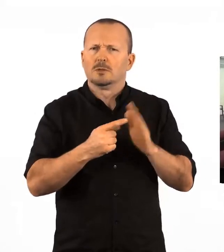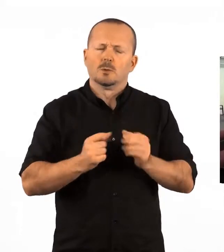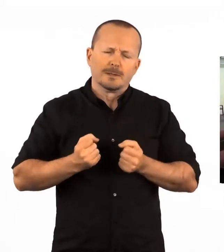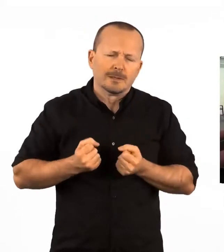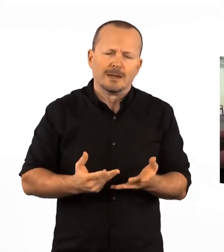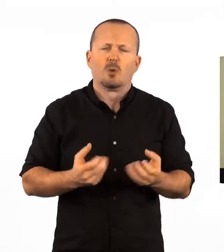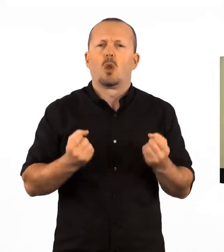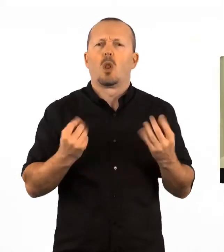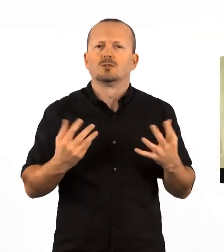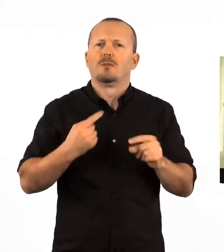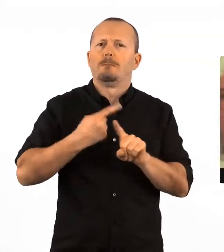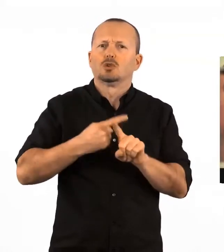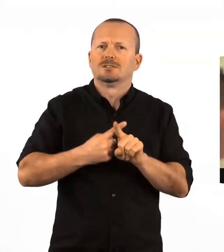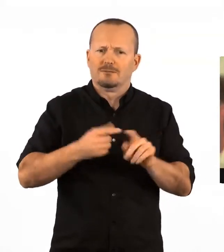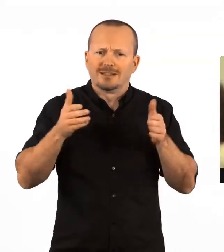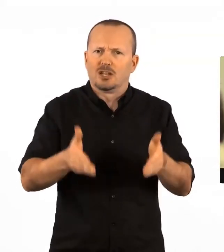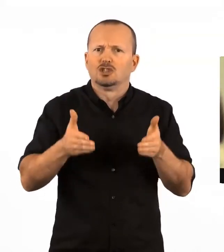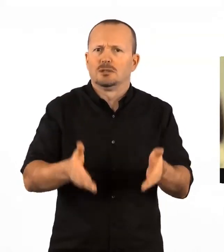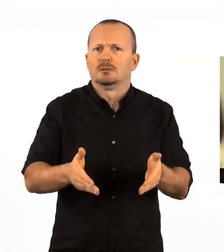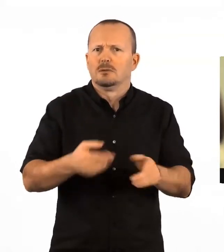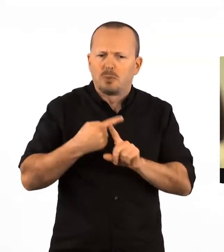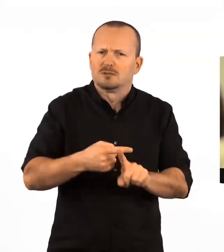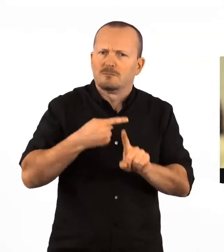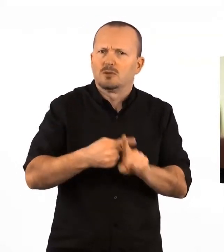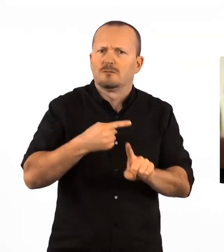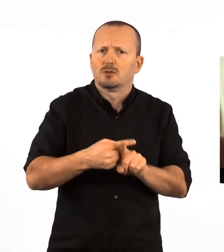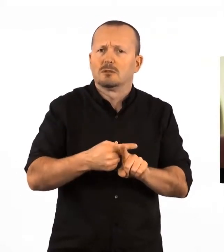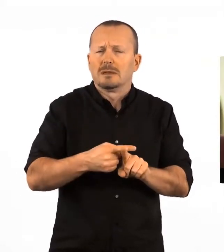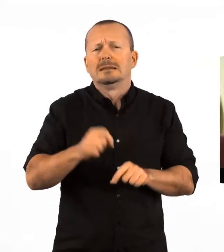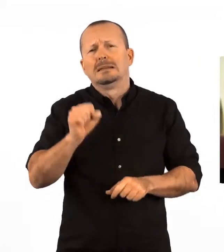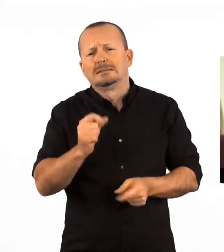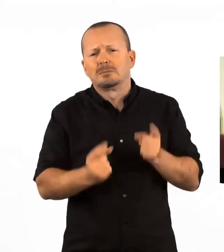of positive attention. Yes, there are times when you do need to correct and you do need